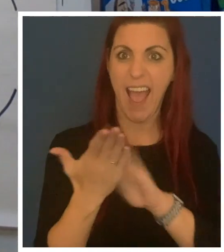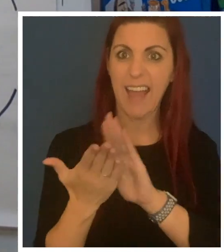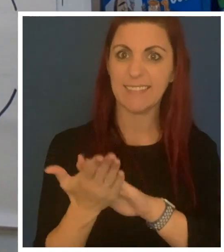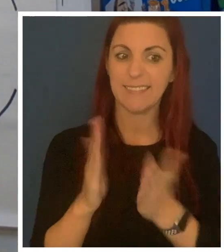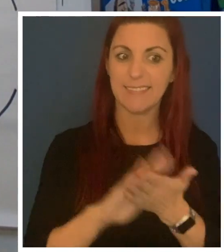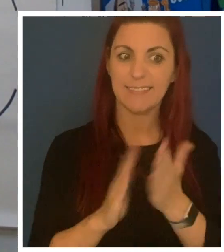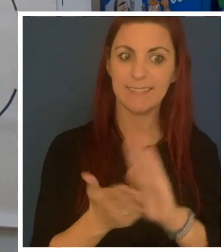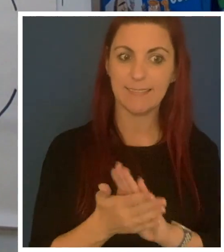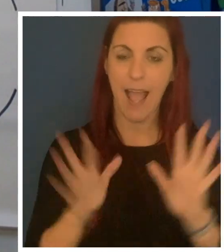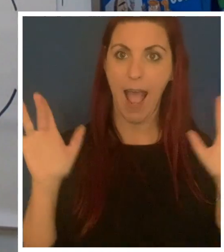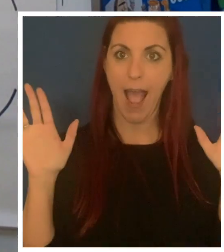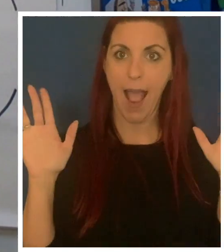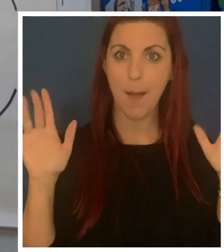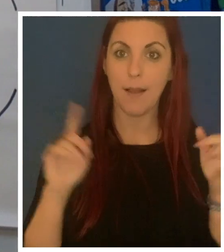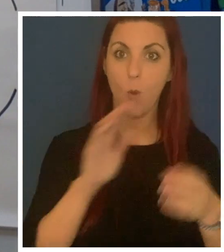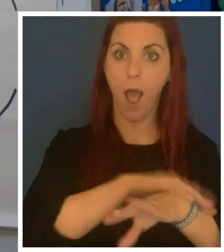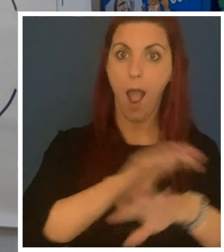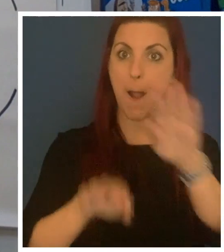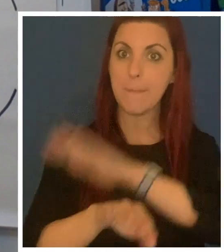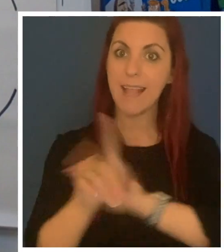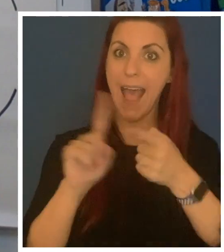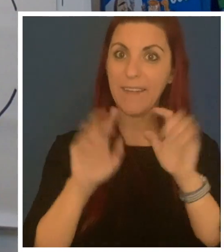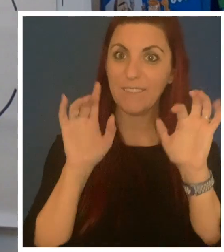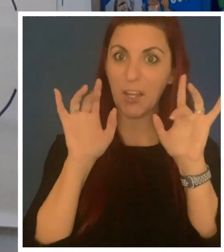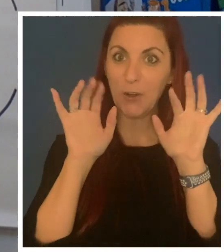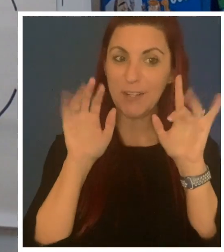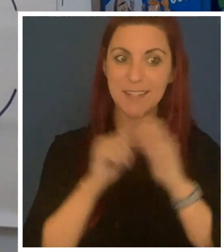to draw his arms and we're going to draw his fingers, these are really easy to